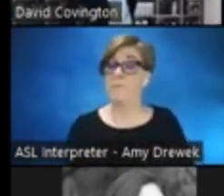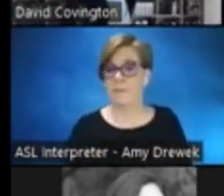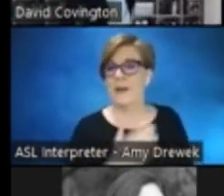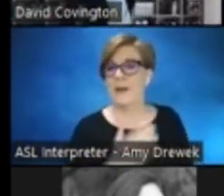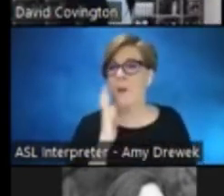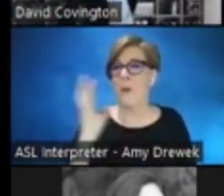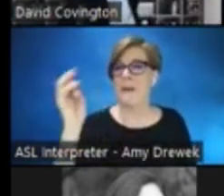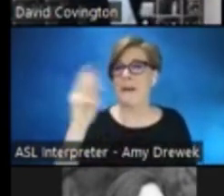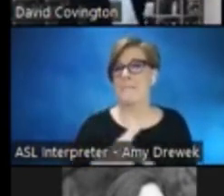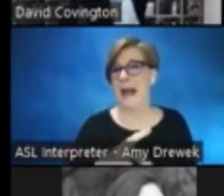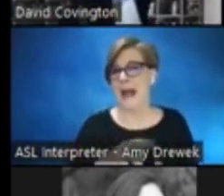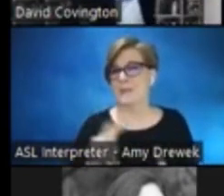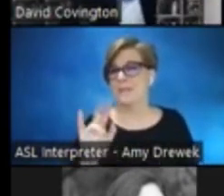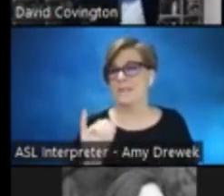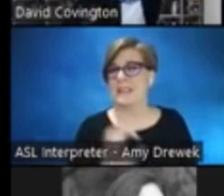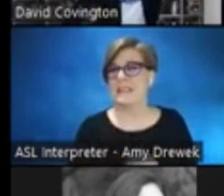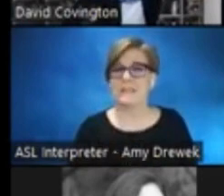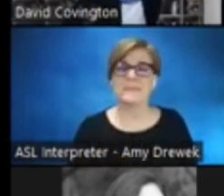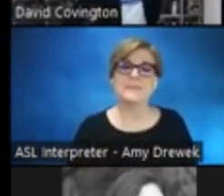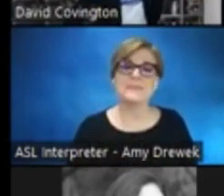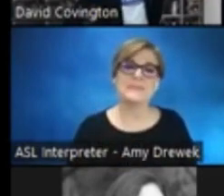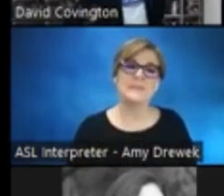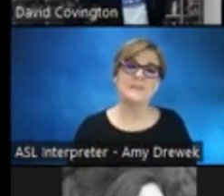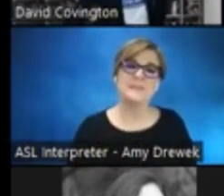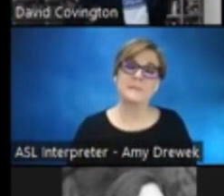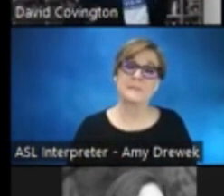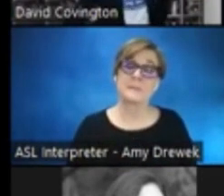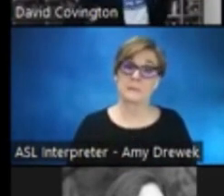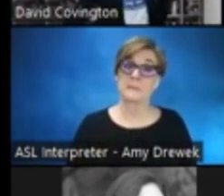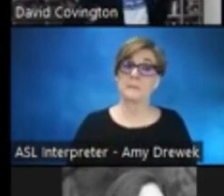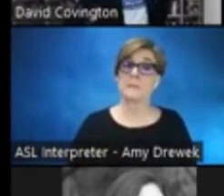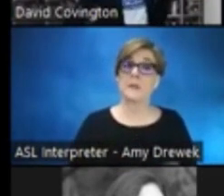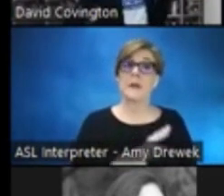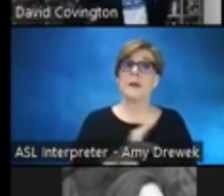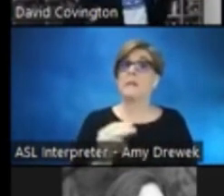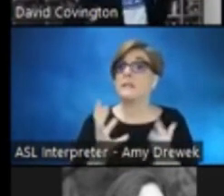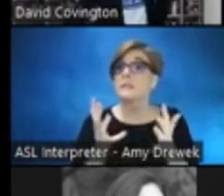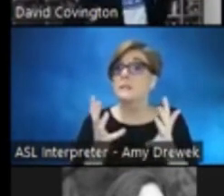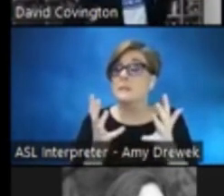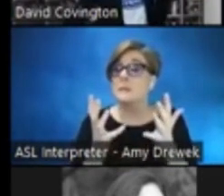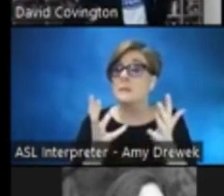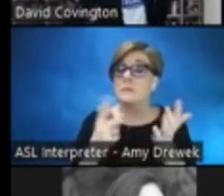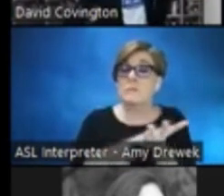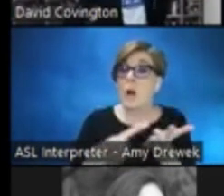WE WILL COME BACK TO VIC HERE IN A MOMENT. LET'S TALK ABOUT UPCOMING EPISODES.